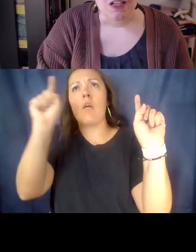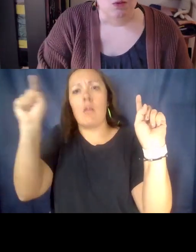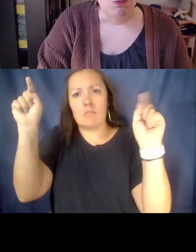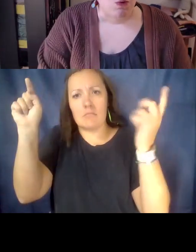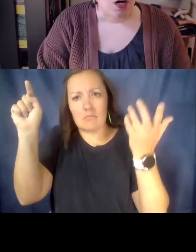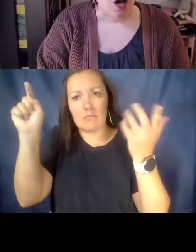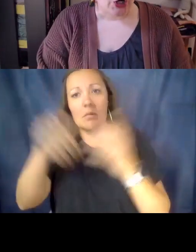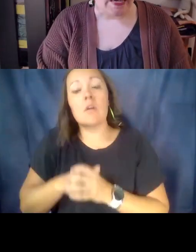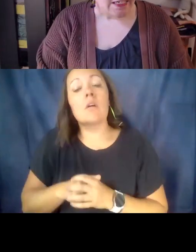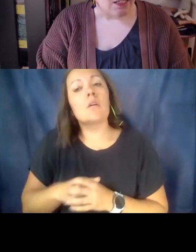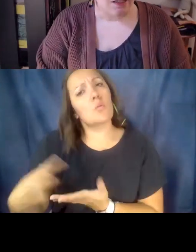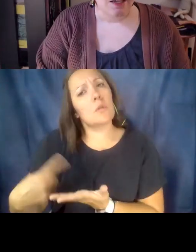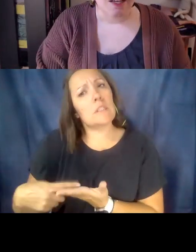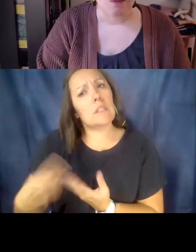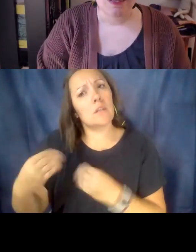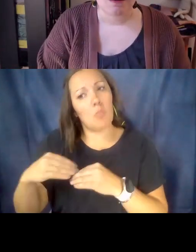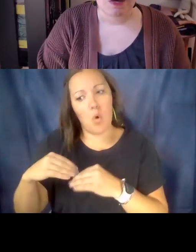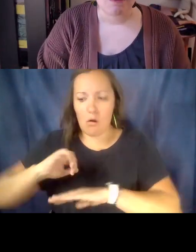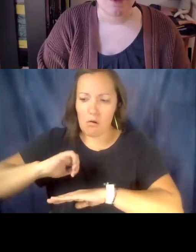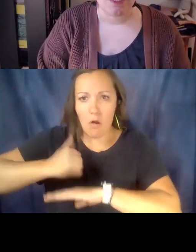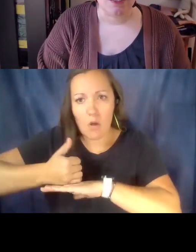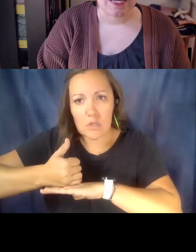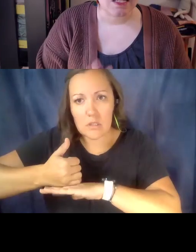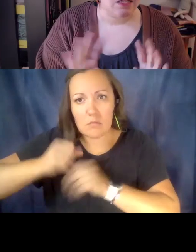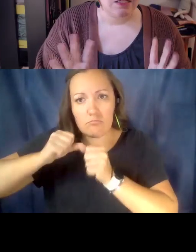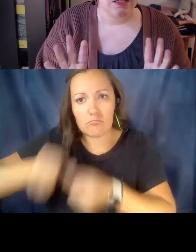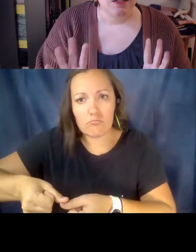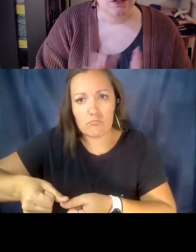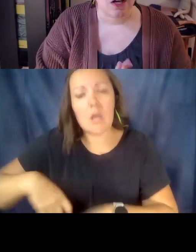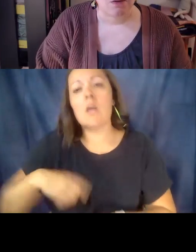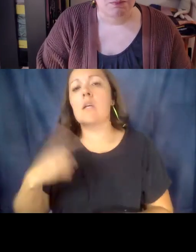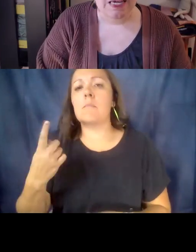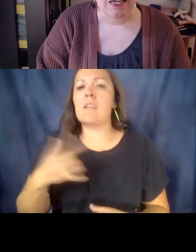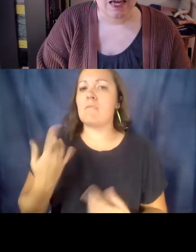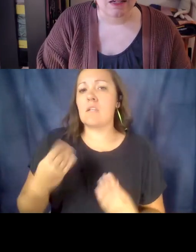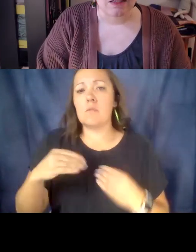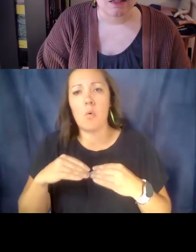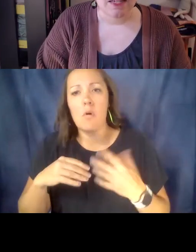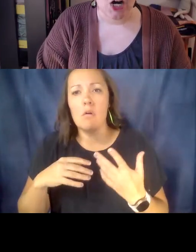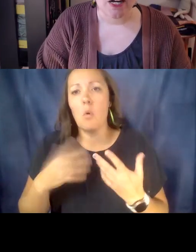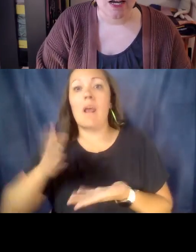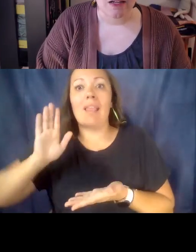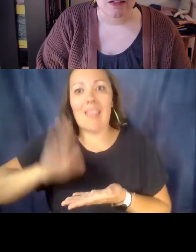a little bit more concrete and something that maybe feels a little less big and scary and